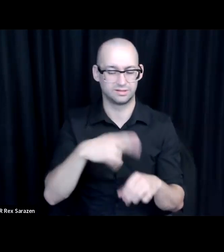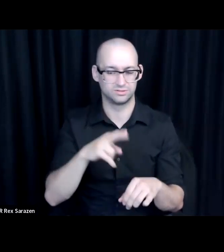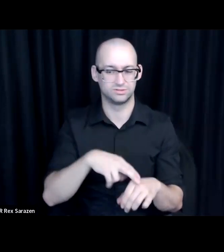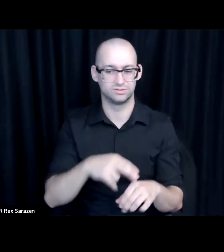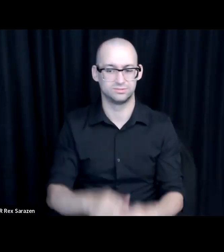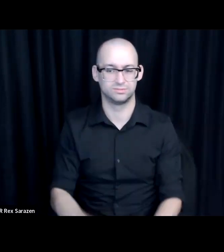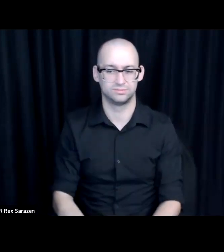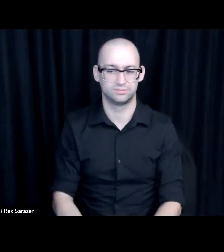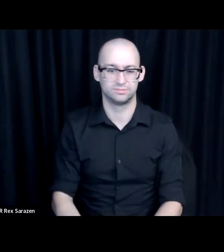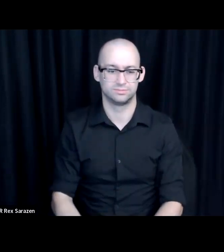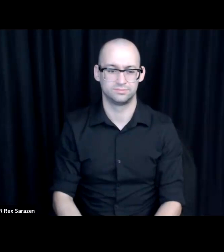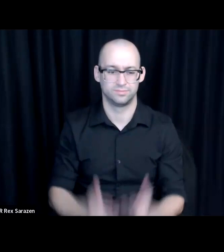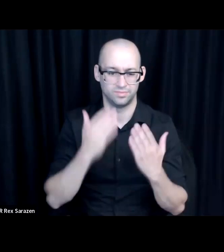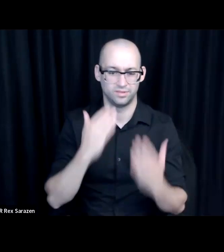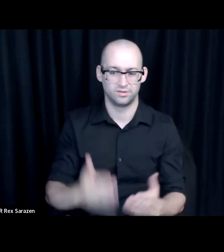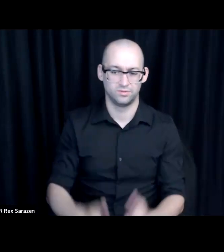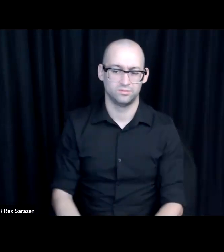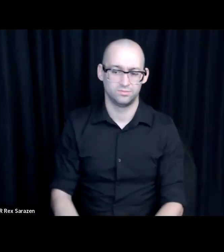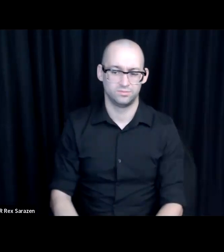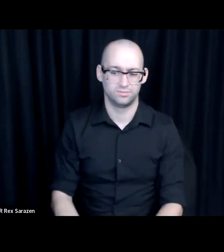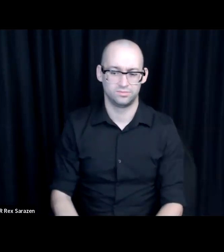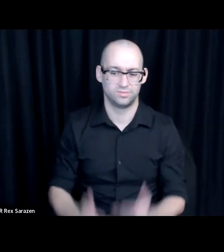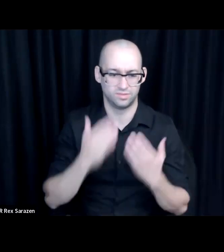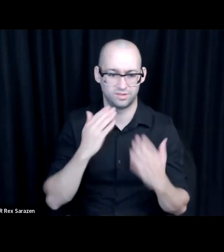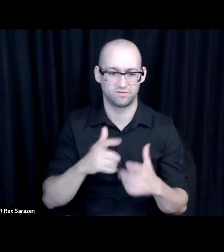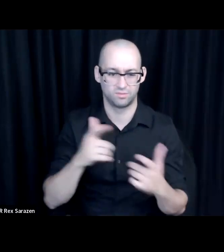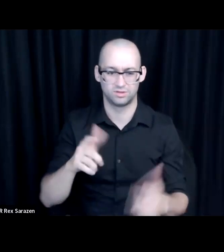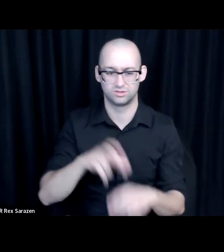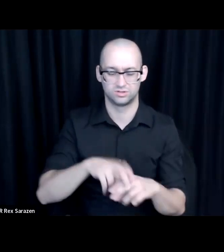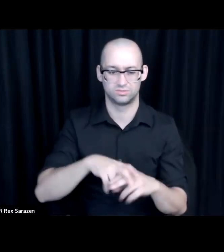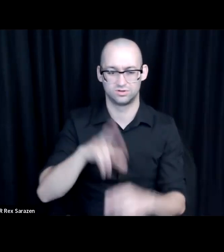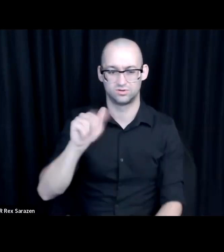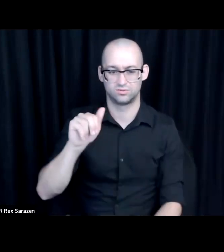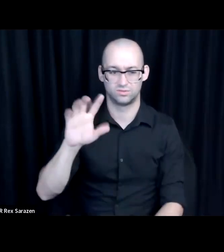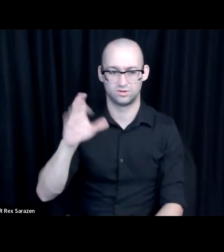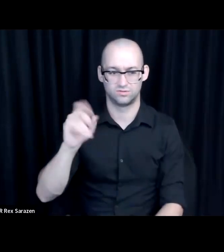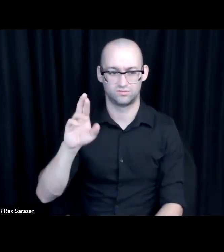Thank you. Thank you very much, Chairman Ratchford. It's always a pleasure,